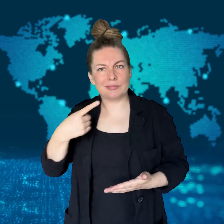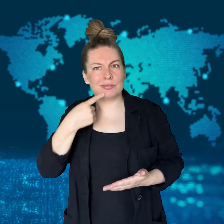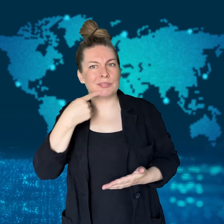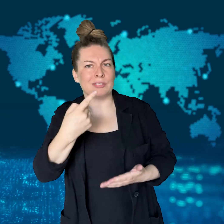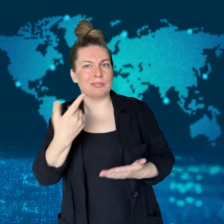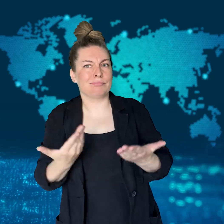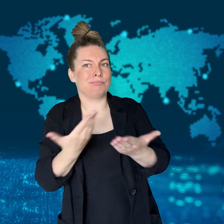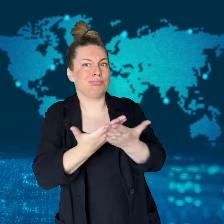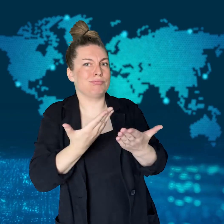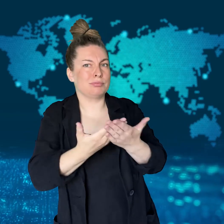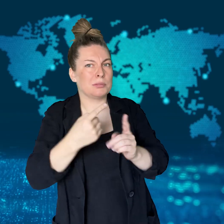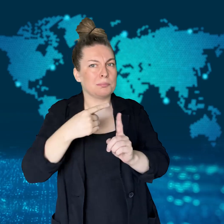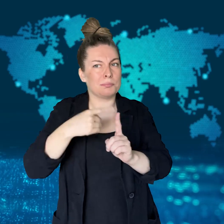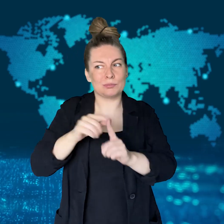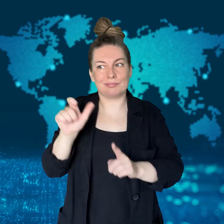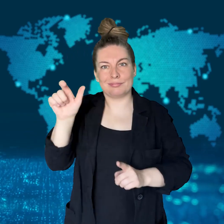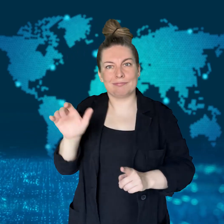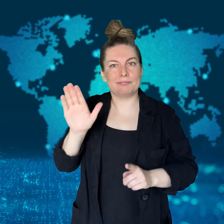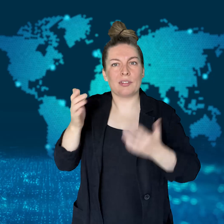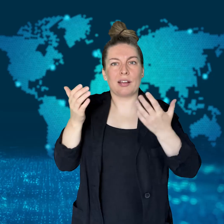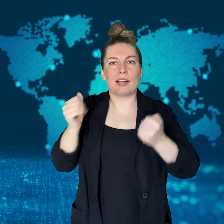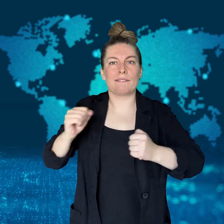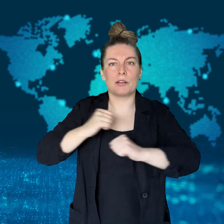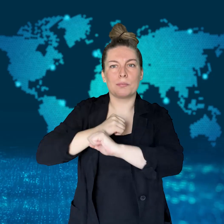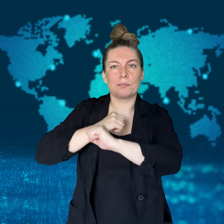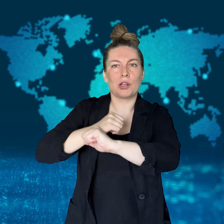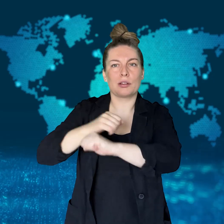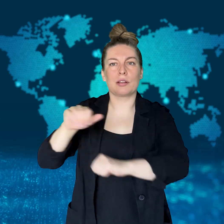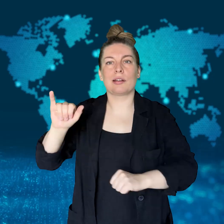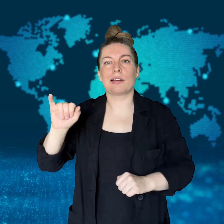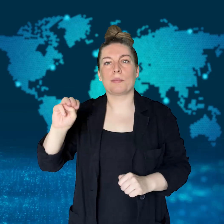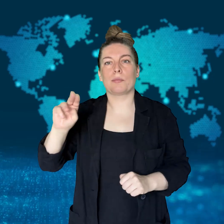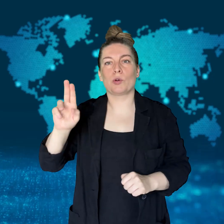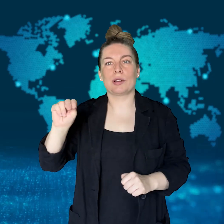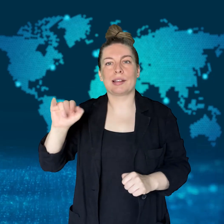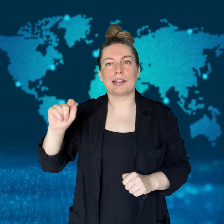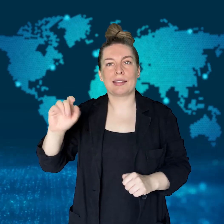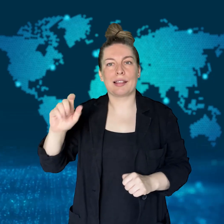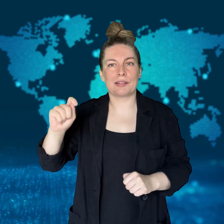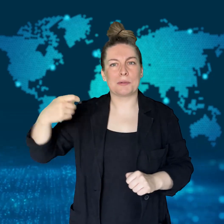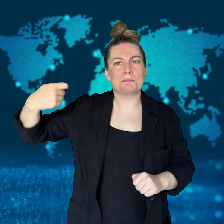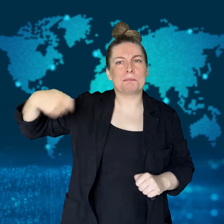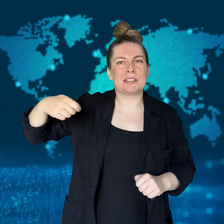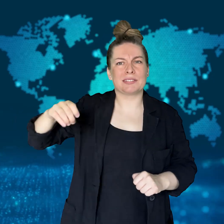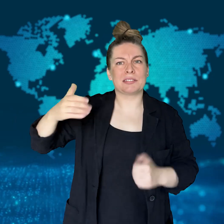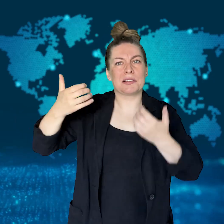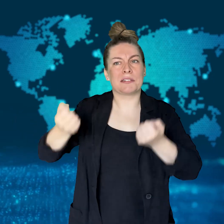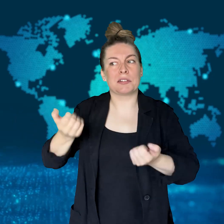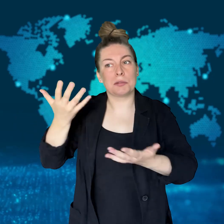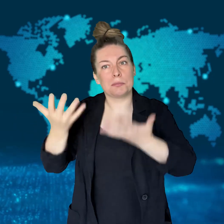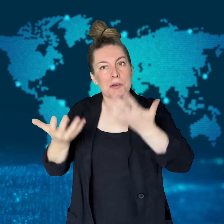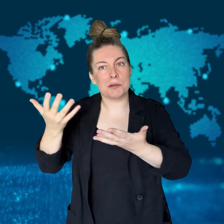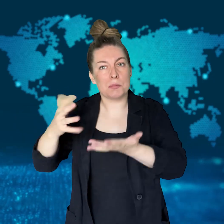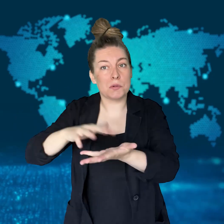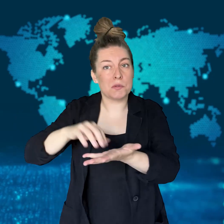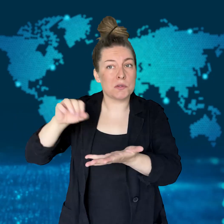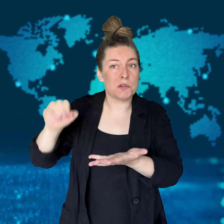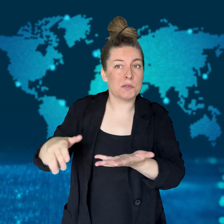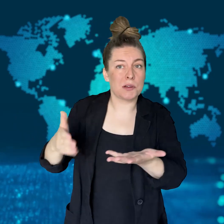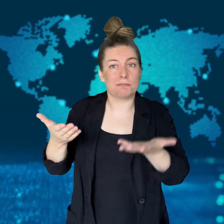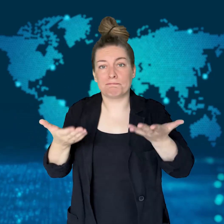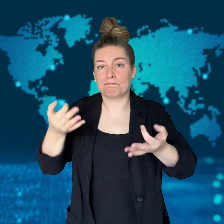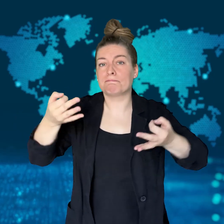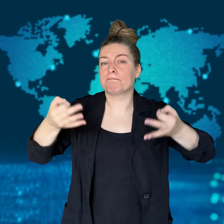Presidential immunity.